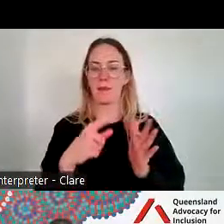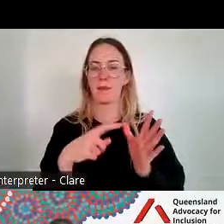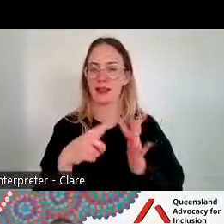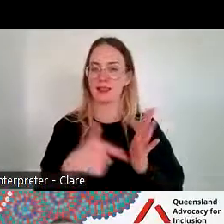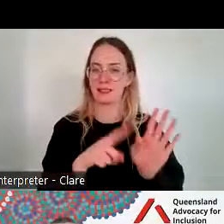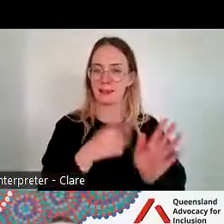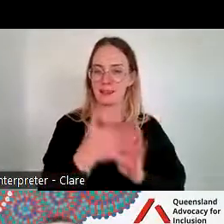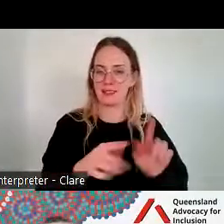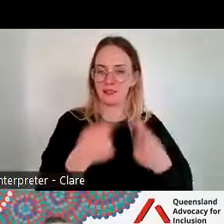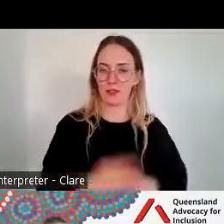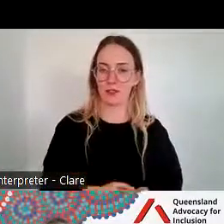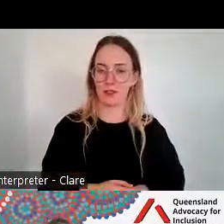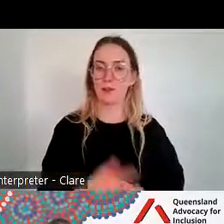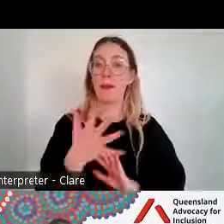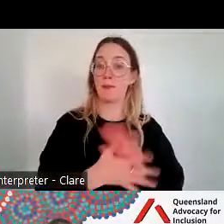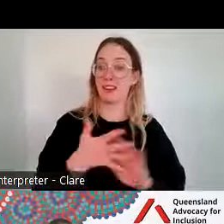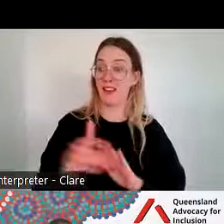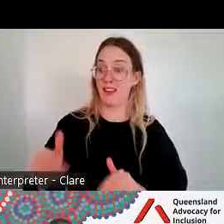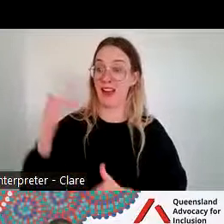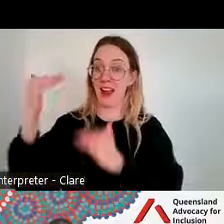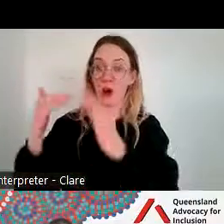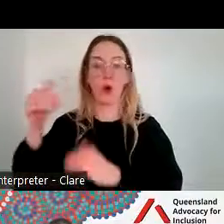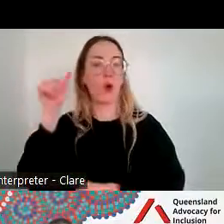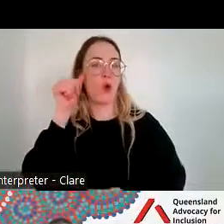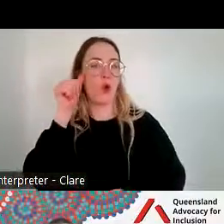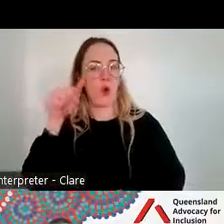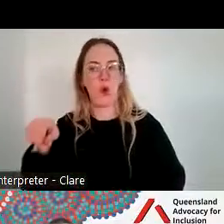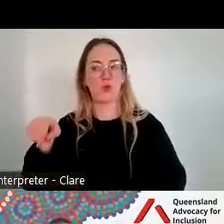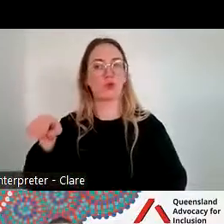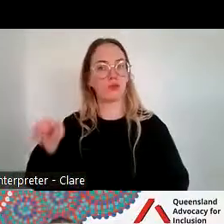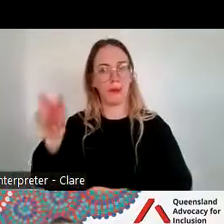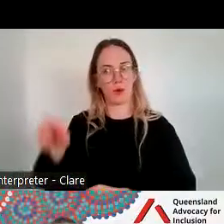capable of understanding the nature and effect of the decision, making the decision freely and